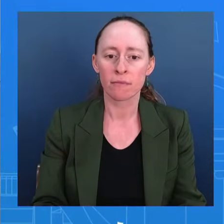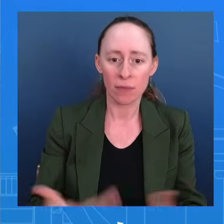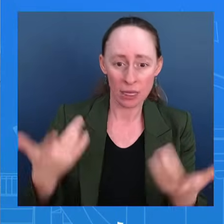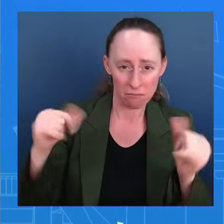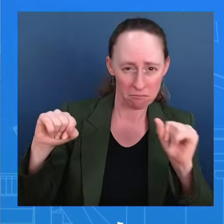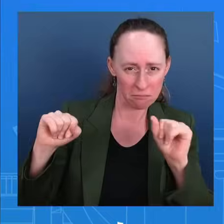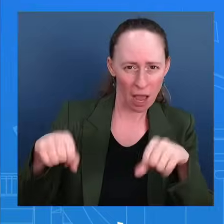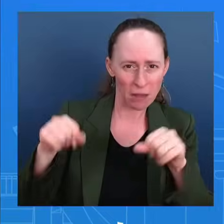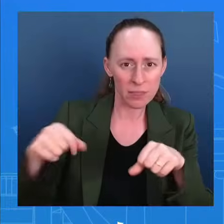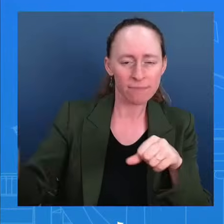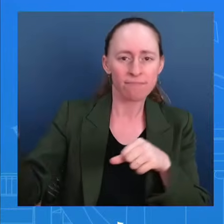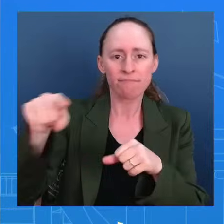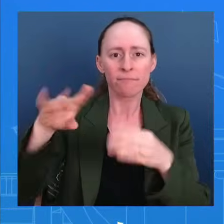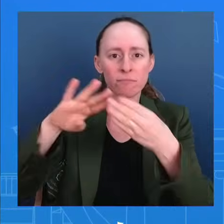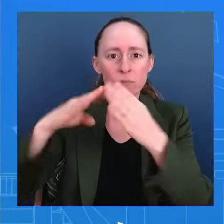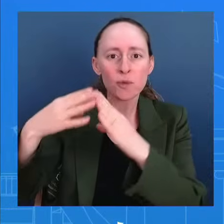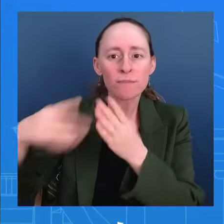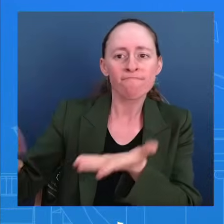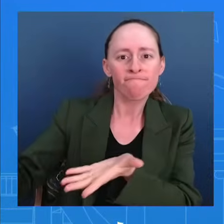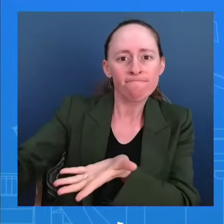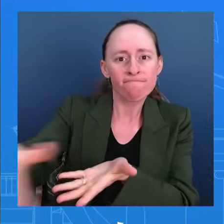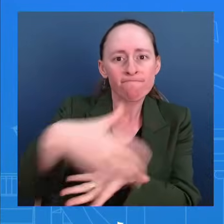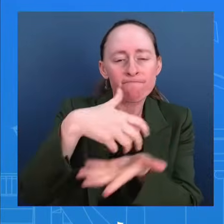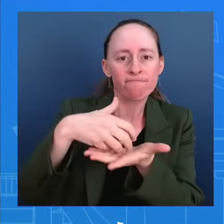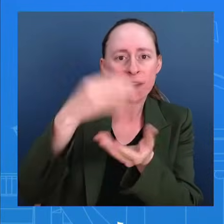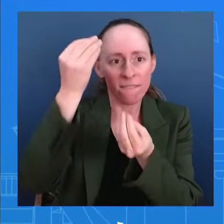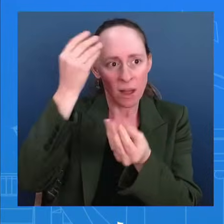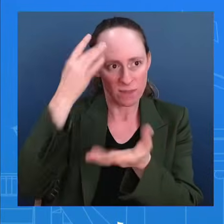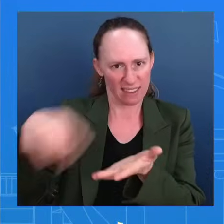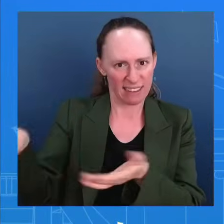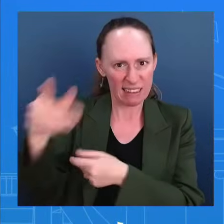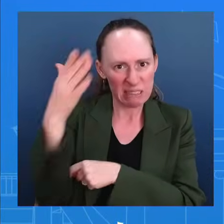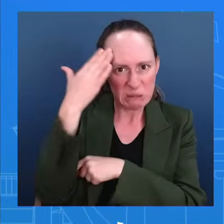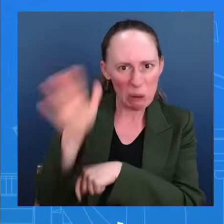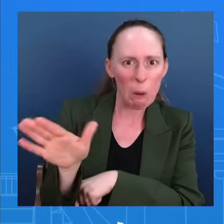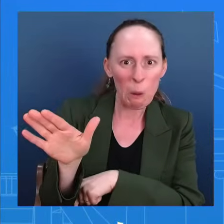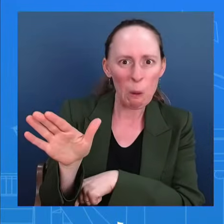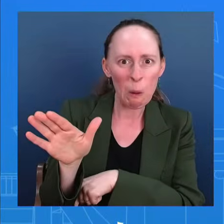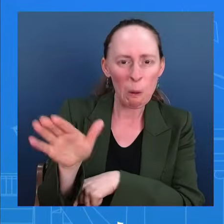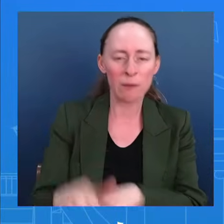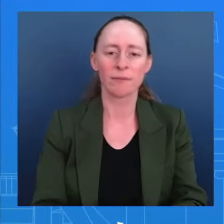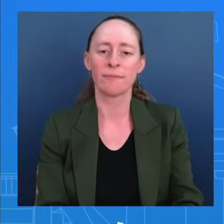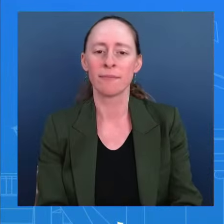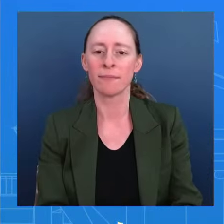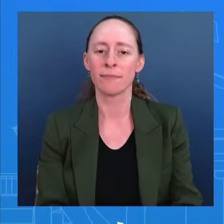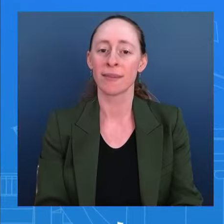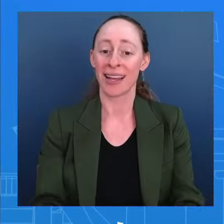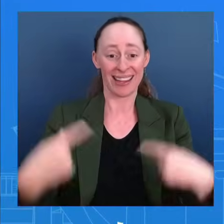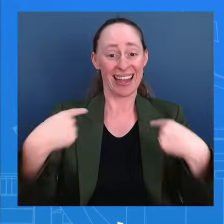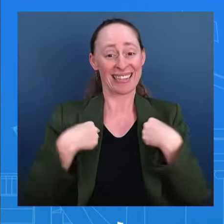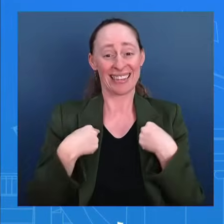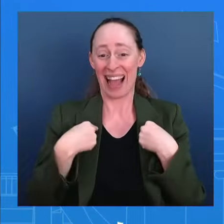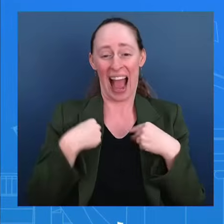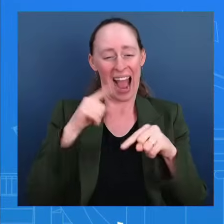Ms. Jean-Pierre: I -- I hear you. I just cannot confirm those calls happened. The Press: And the president has not been briefed on this? Ms. Jean-Pierre: I cannot confirm any of these calls were true. Go ahead.